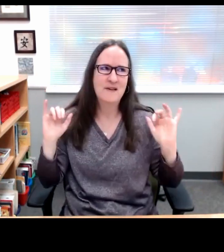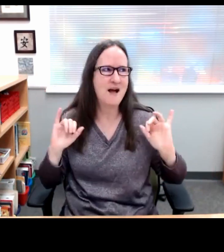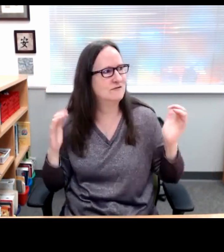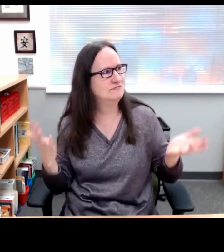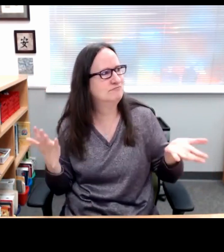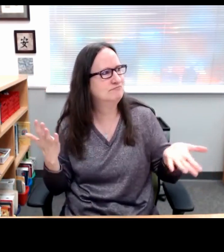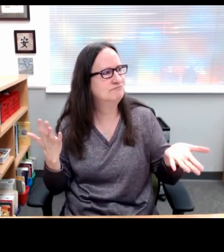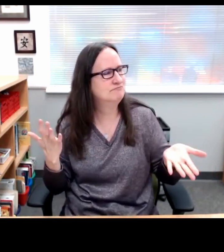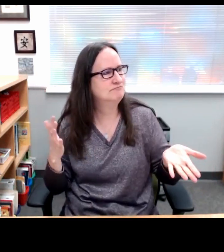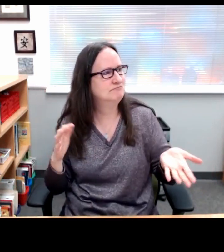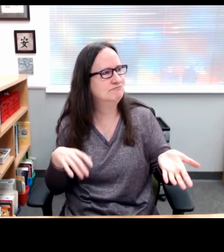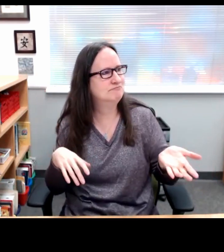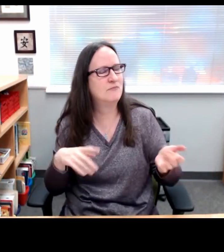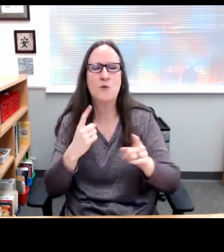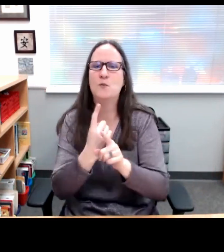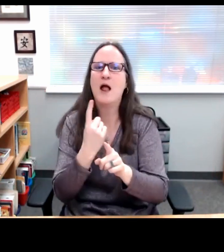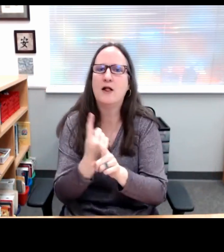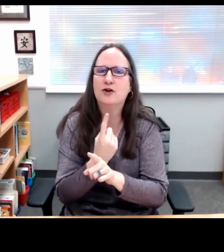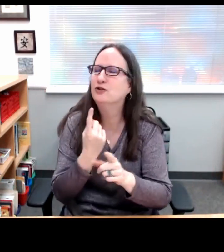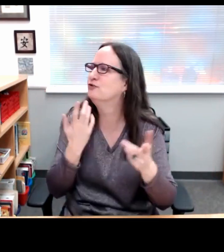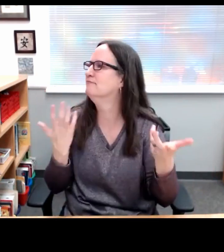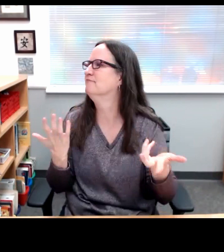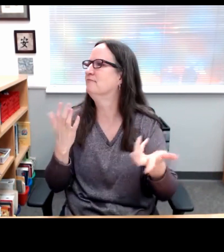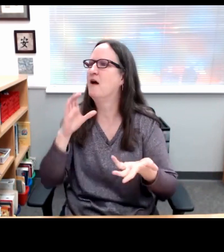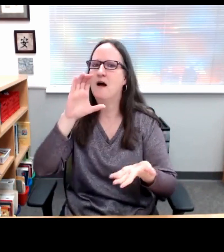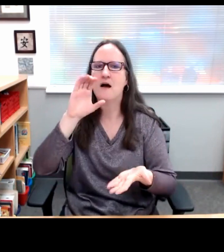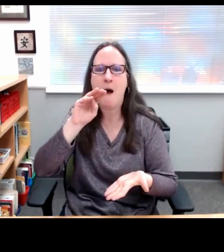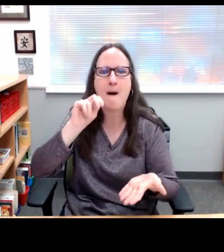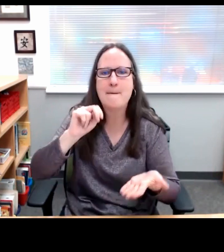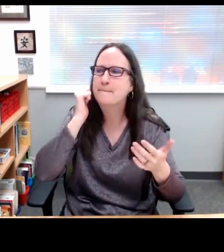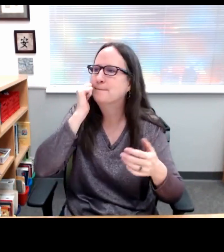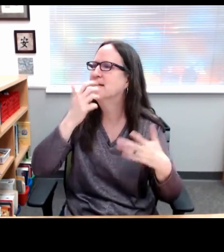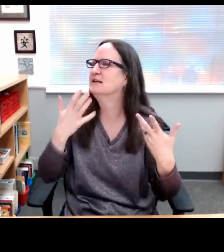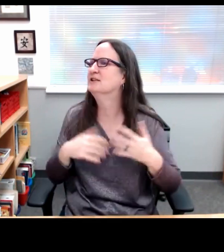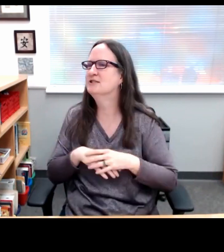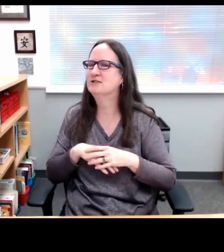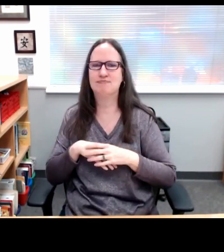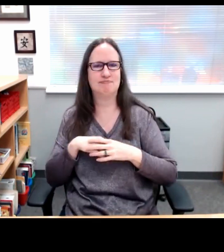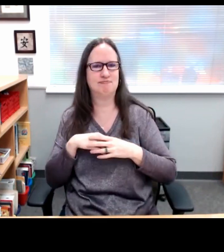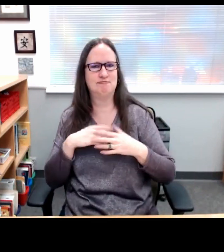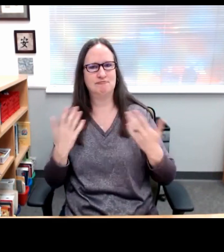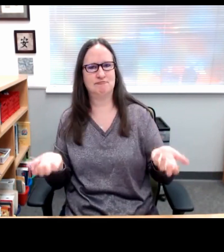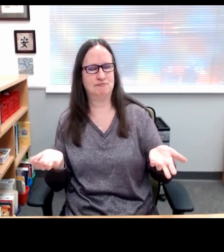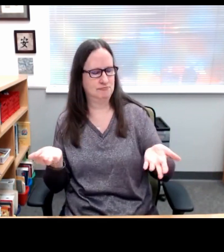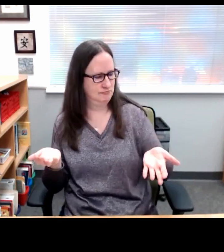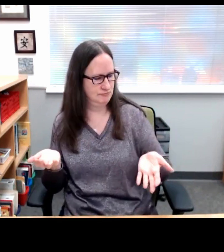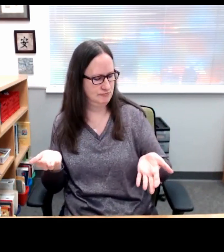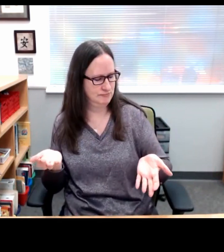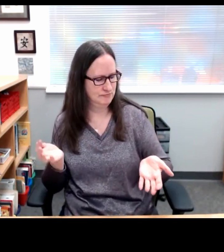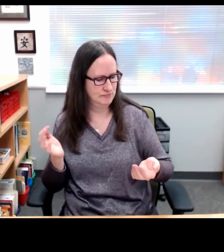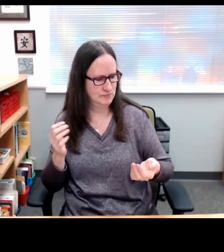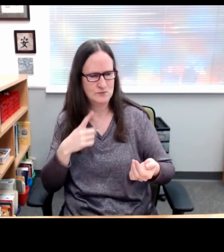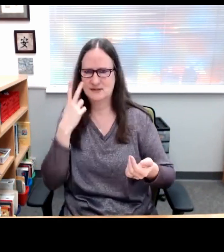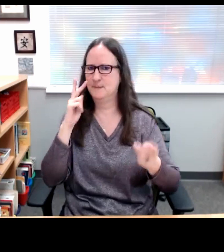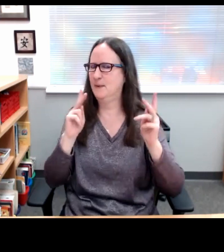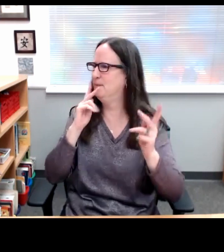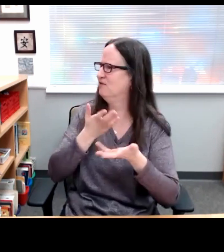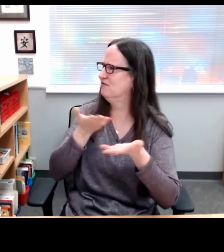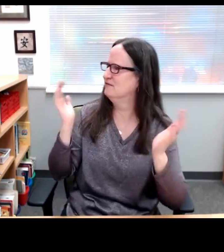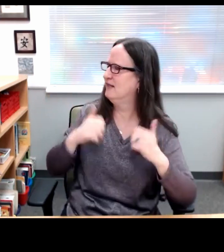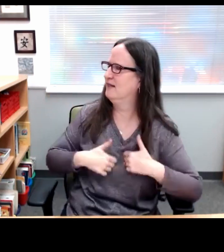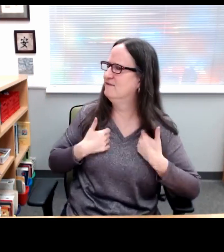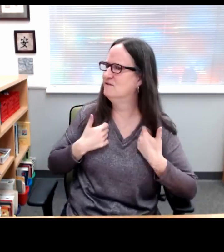So, when I say quote unquote normal, maybe you could say it's somebody common or regular. You